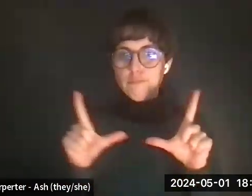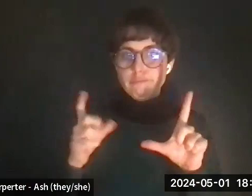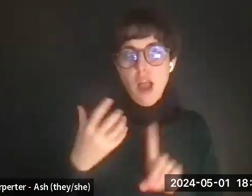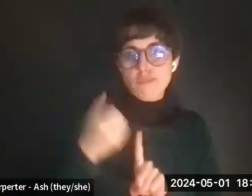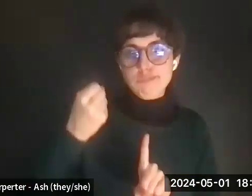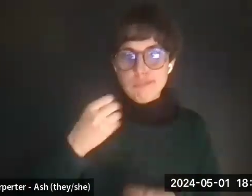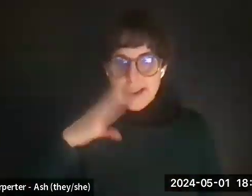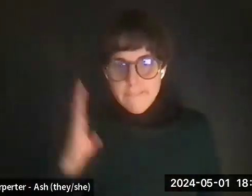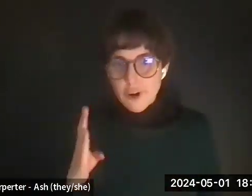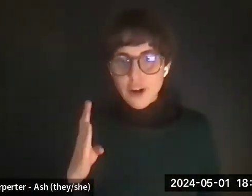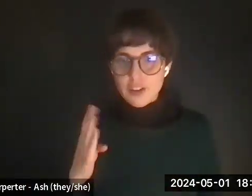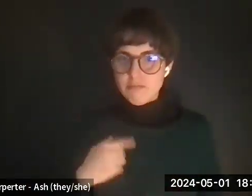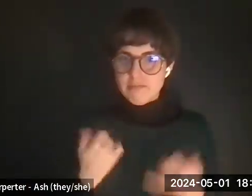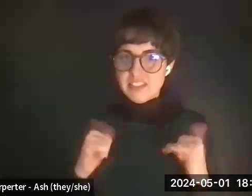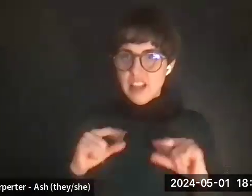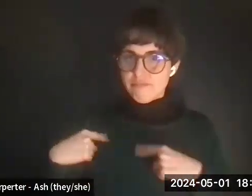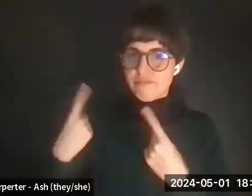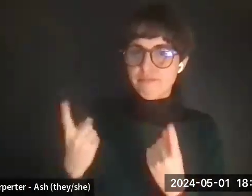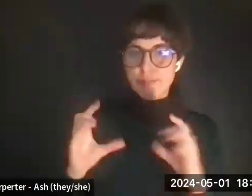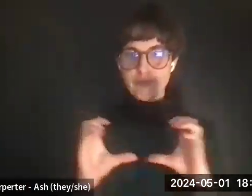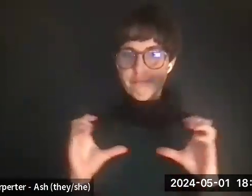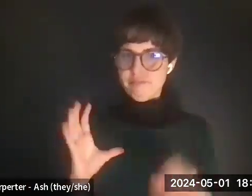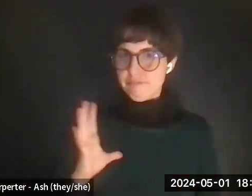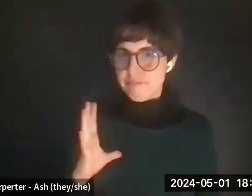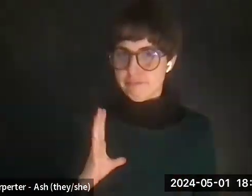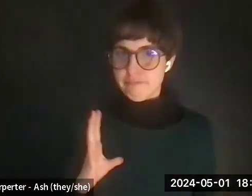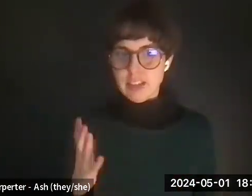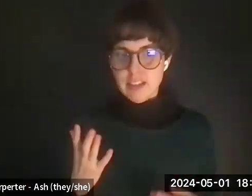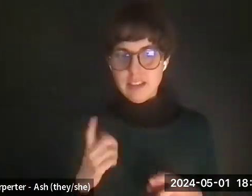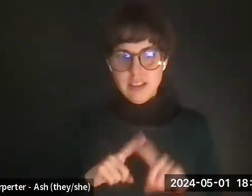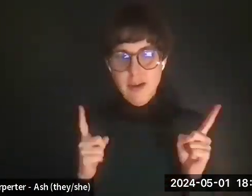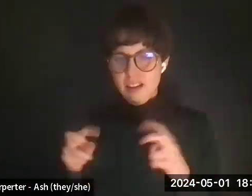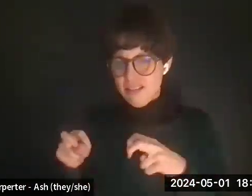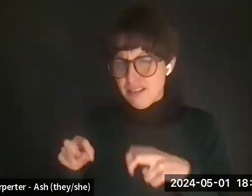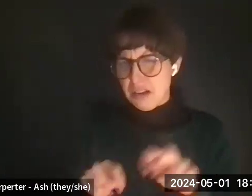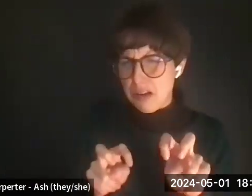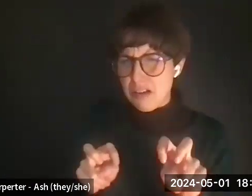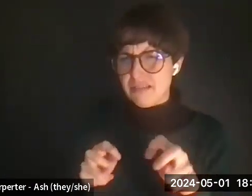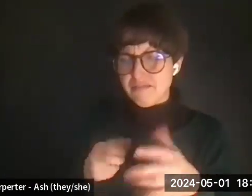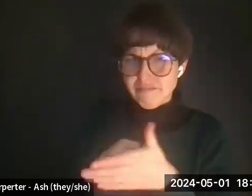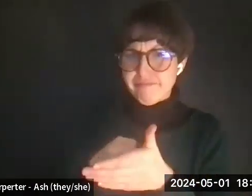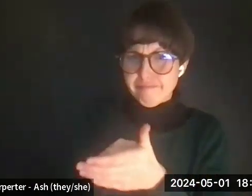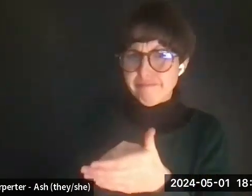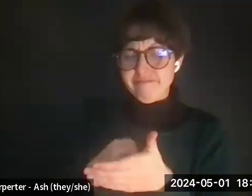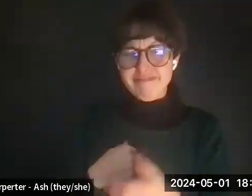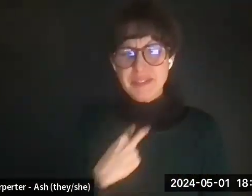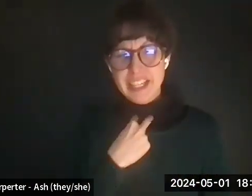So it doesn't seem like it's, it's really working. So I'm kind of stuck, but I mean I would've had to move back